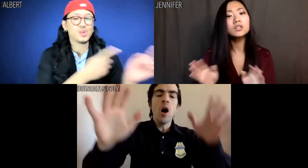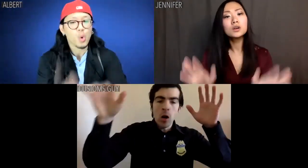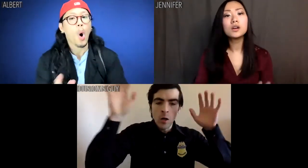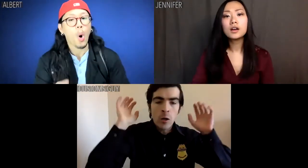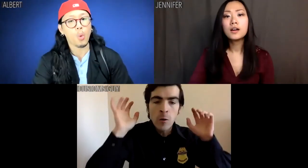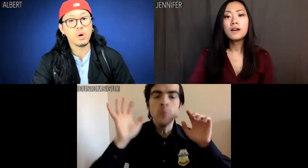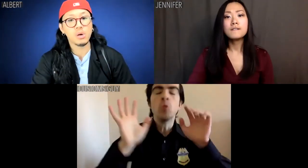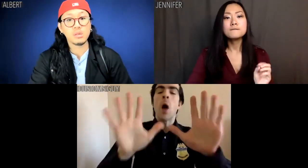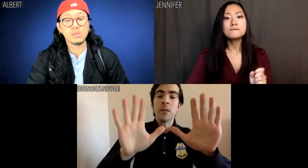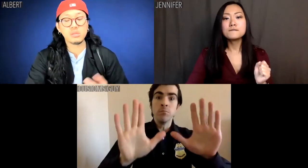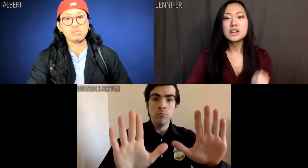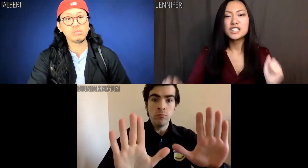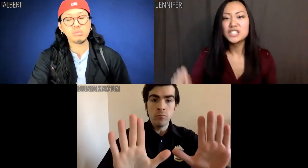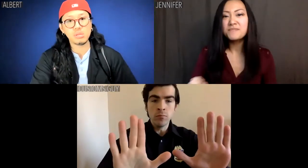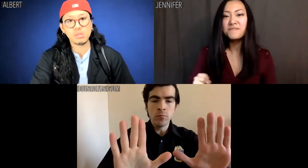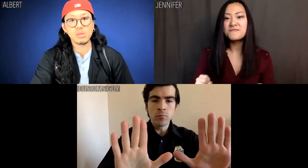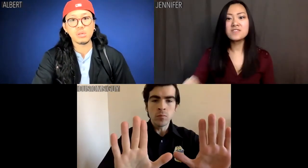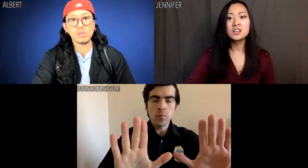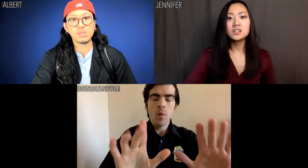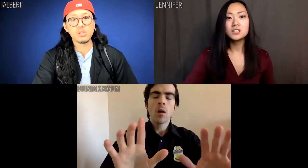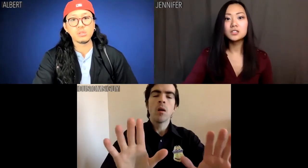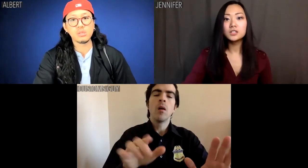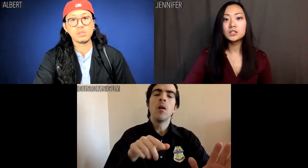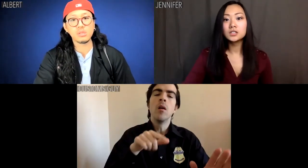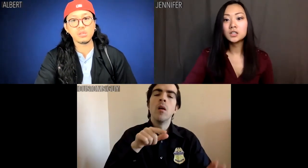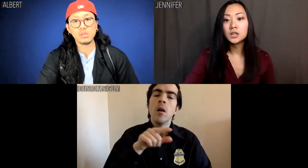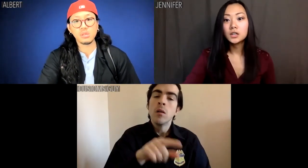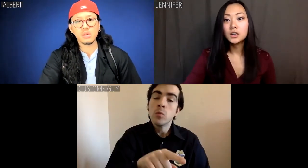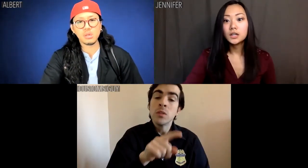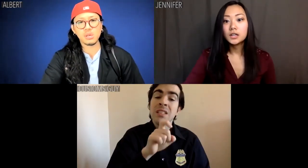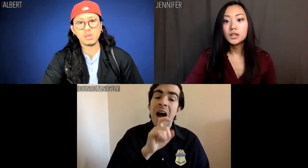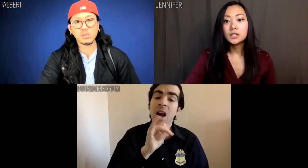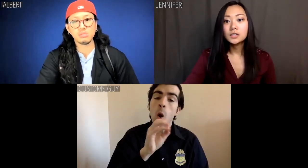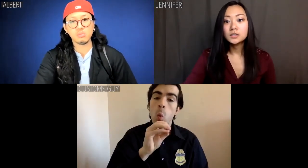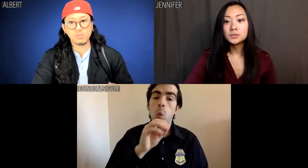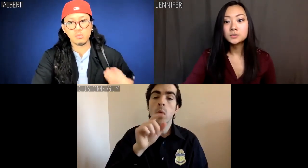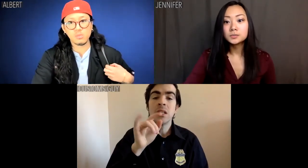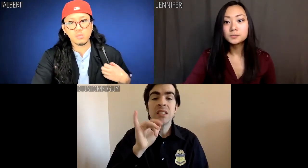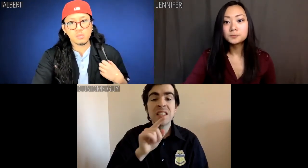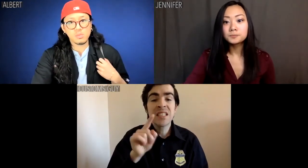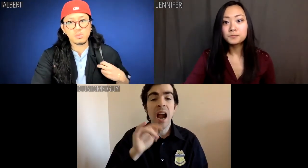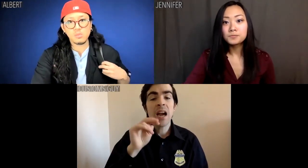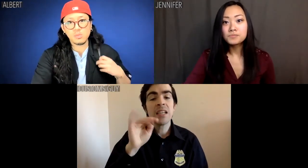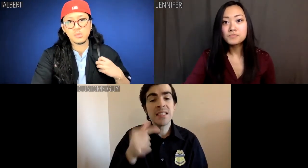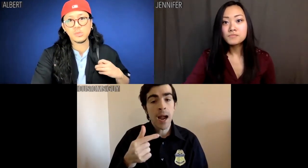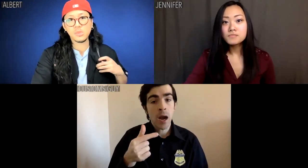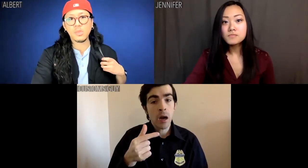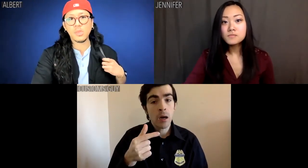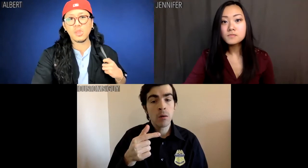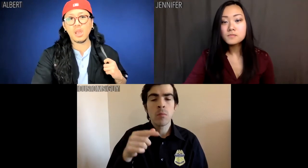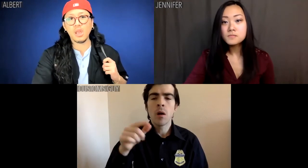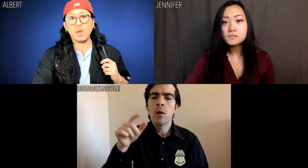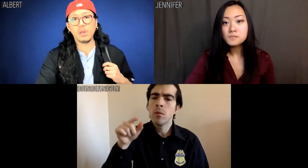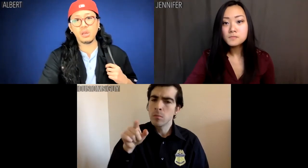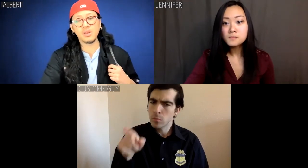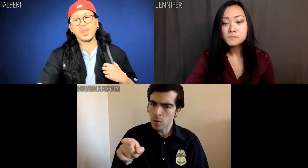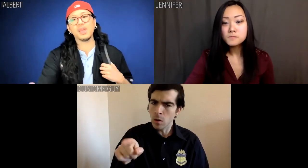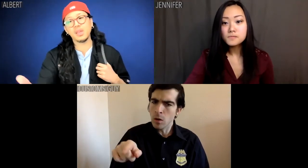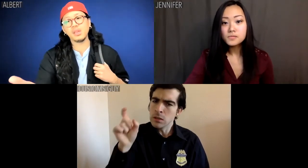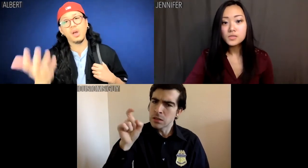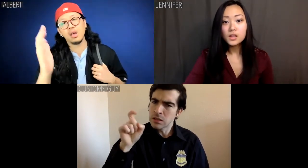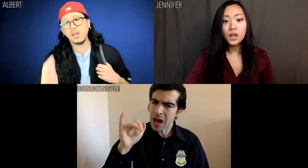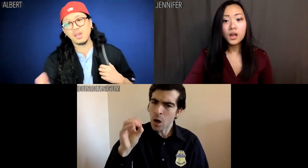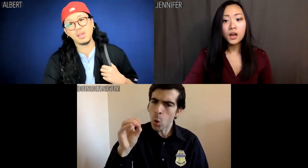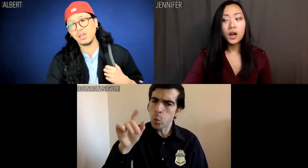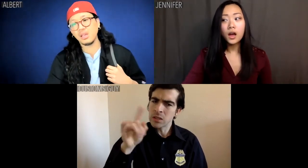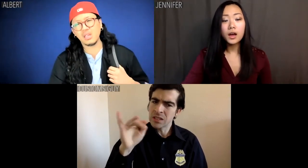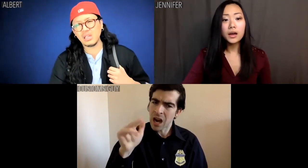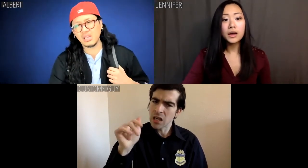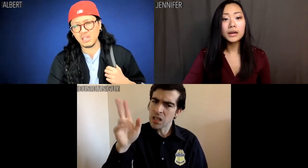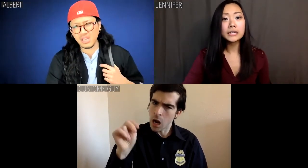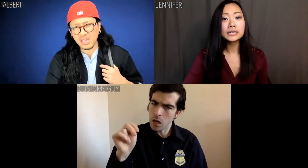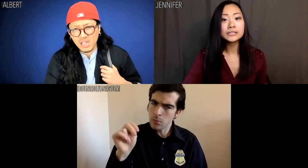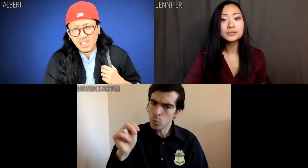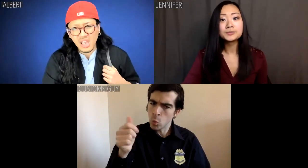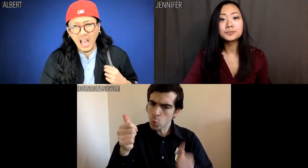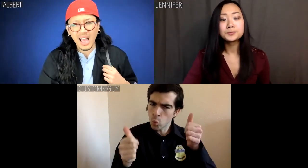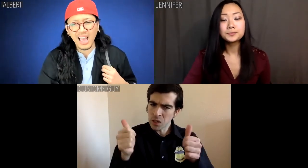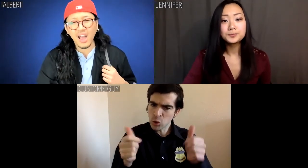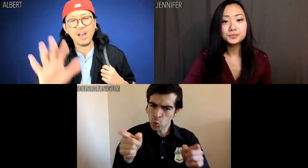Customs guy: Wait, which one of you is Xiao Xinzàng and which one is Xiao Xinyuàn?